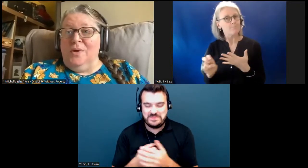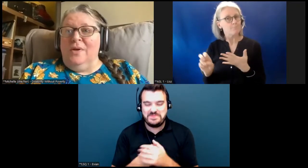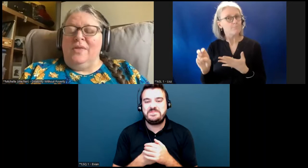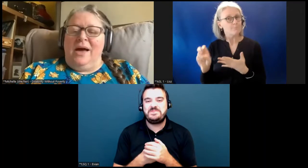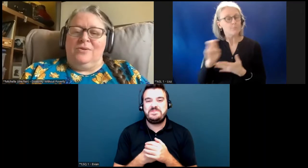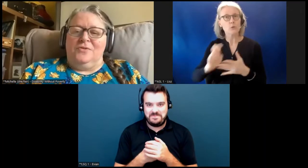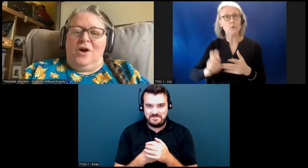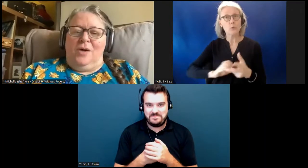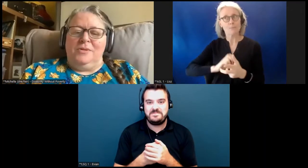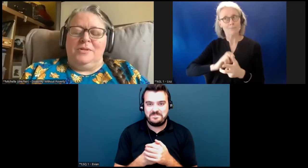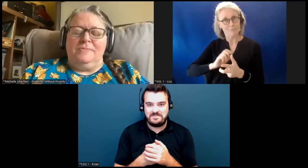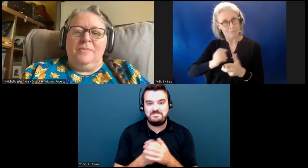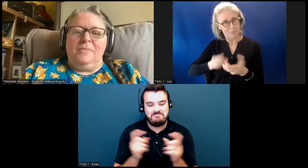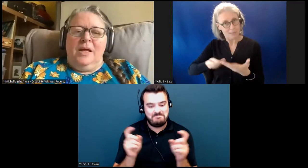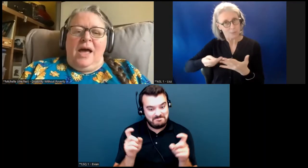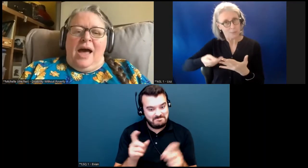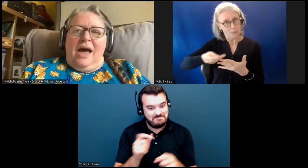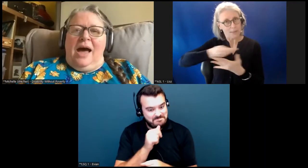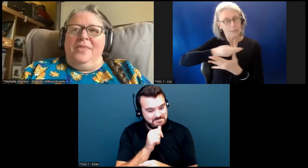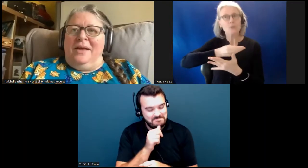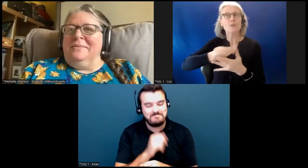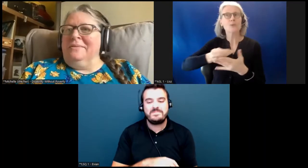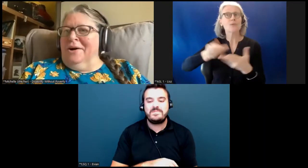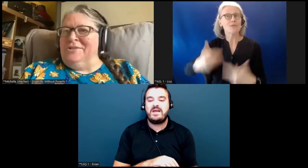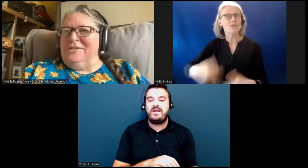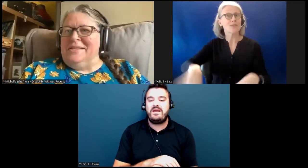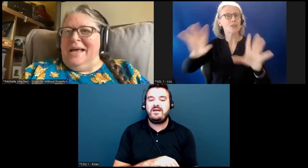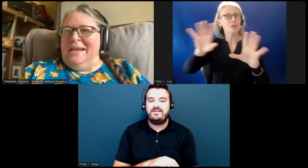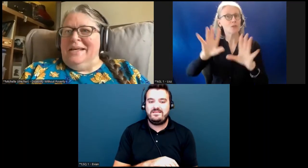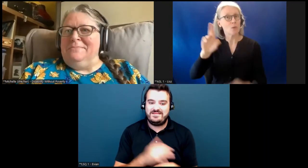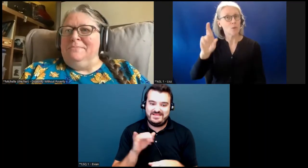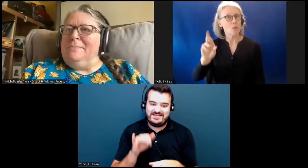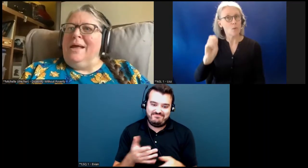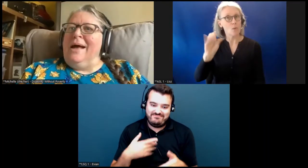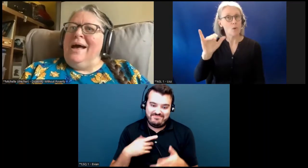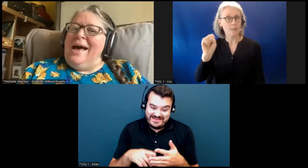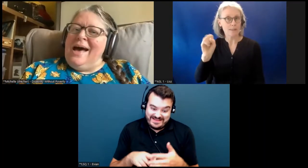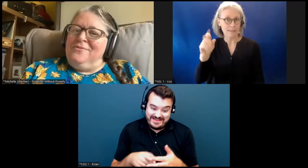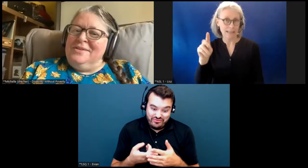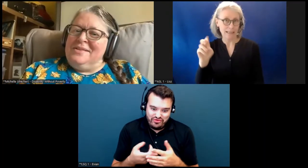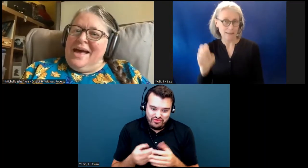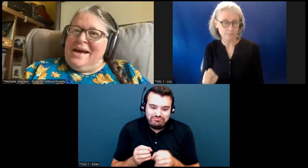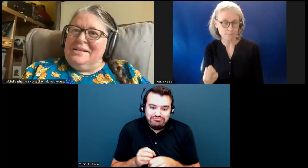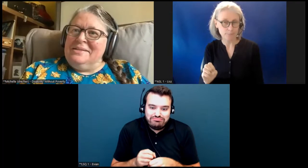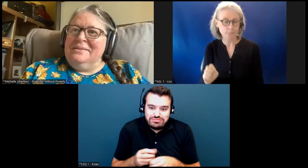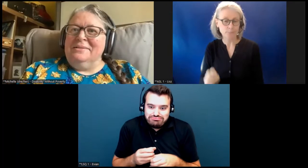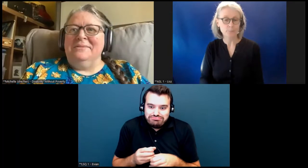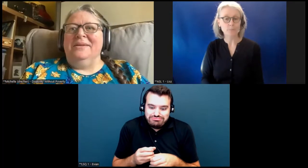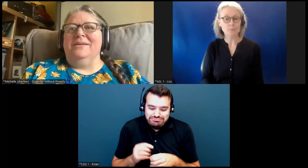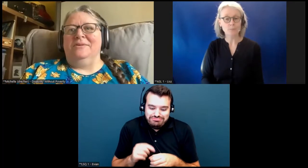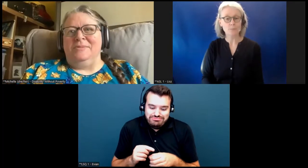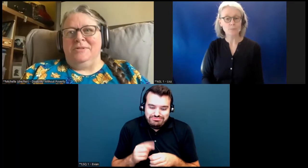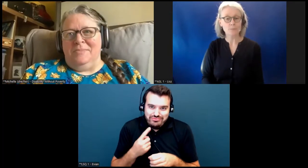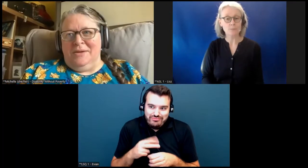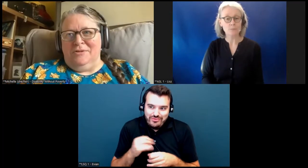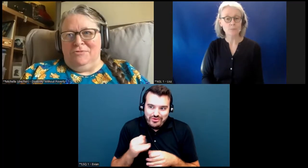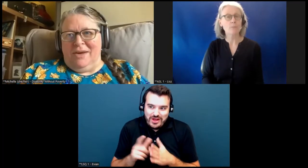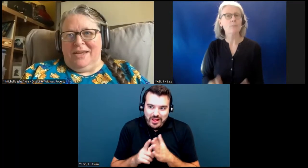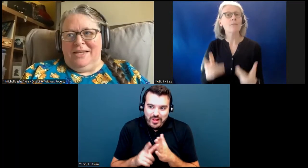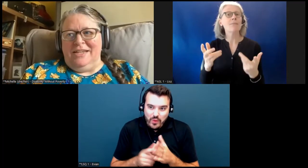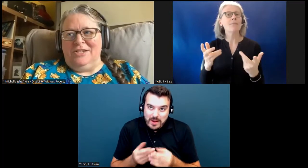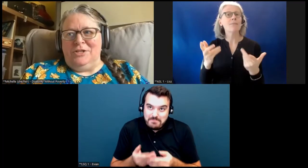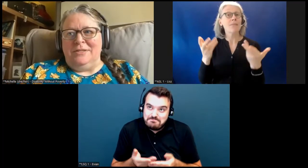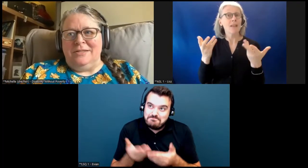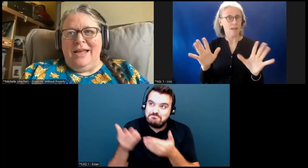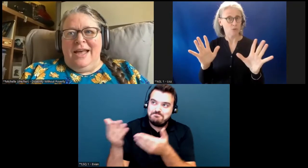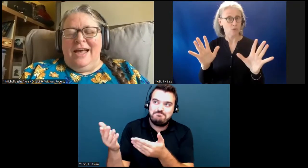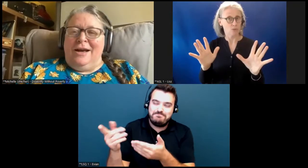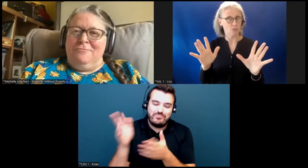THE HOUSE OF COMMONS AND THEN ON TO THE SENATE. AFTER THAT COMES SOMETHING CALLED REGULATIONS